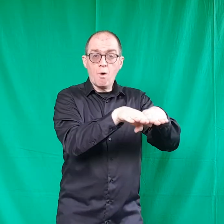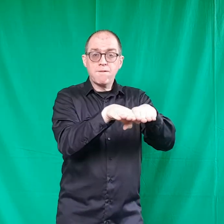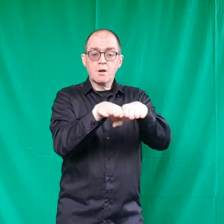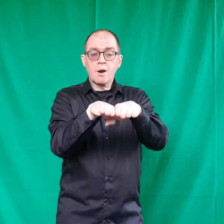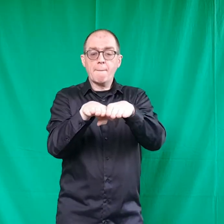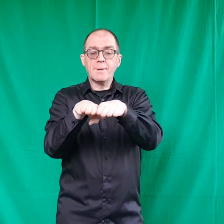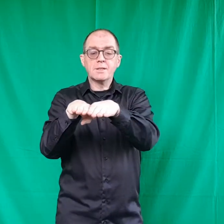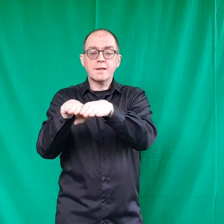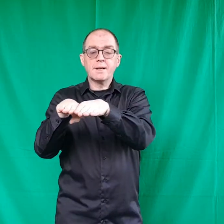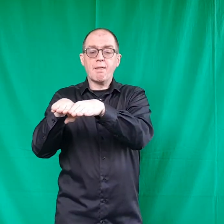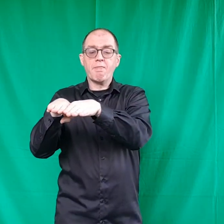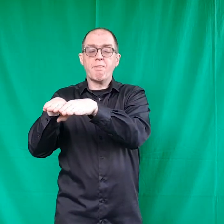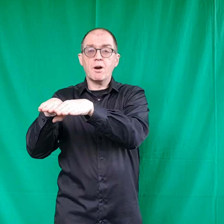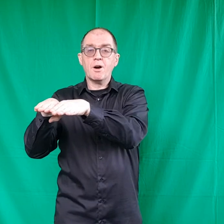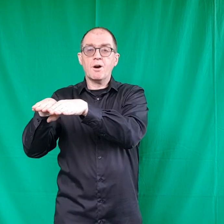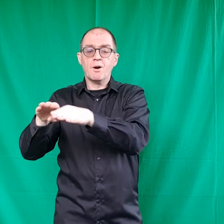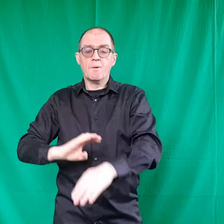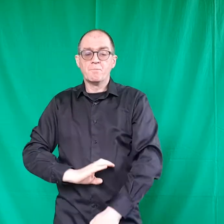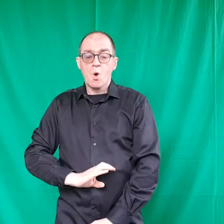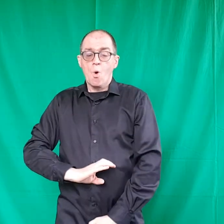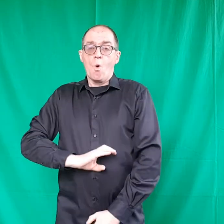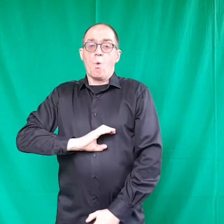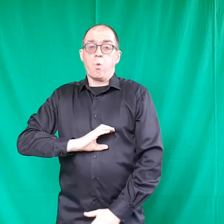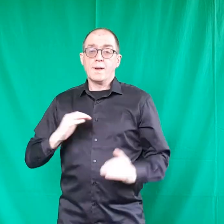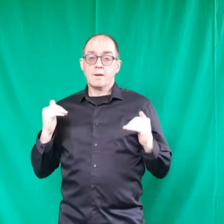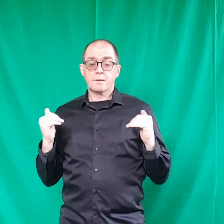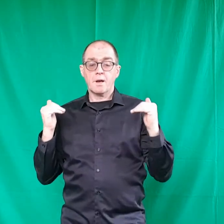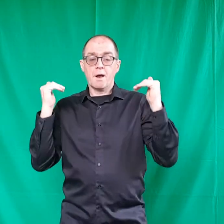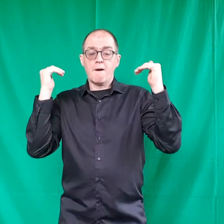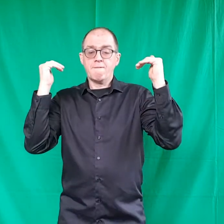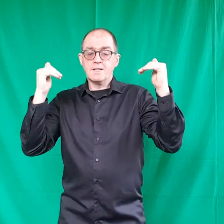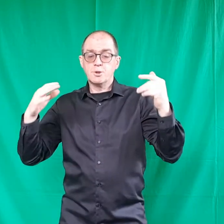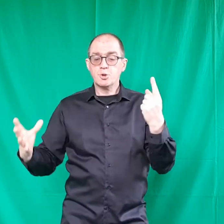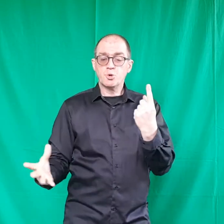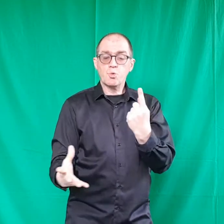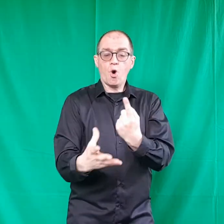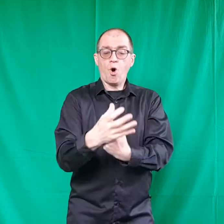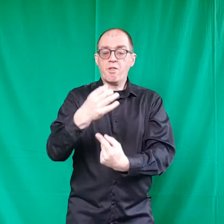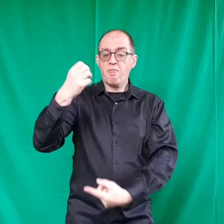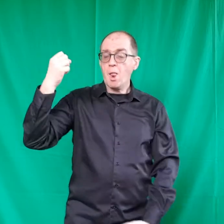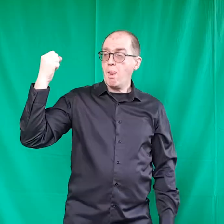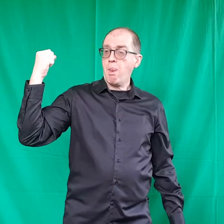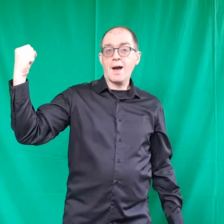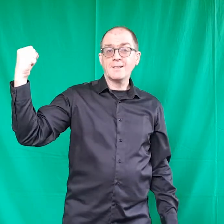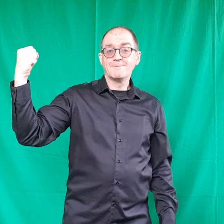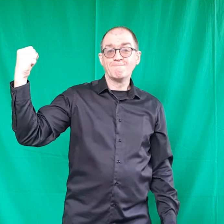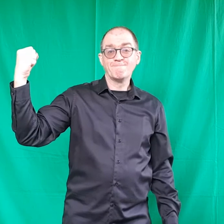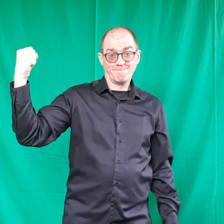'Overcoming together' 'We can turn our faces toward the light'